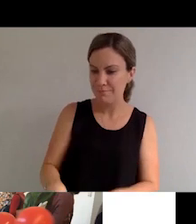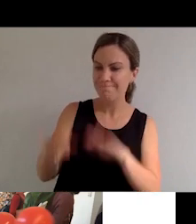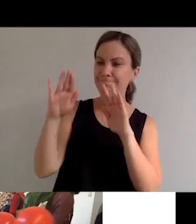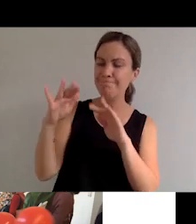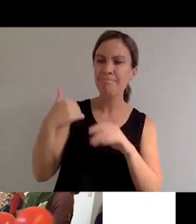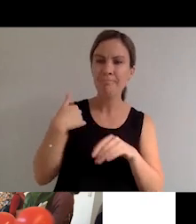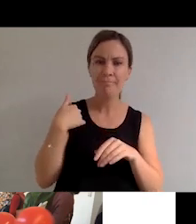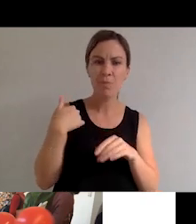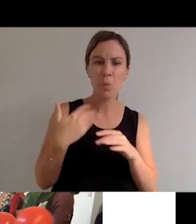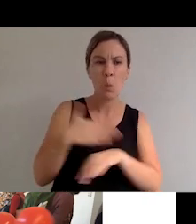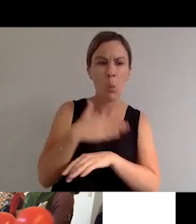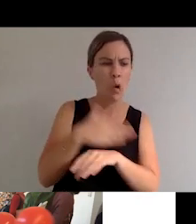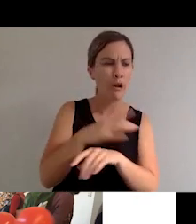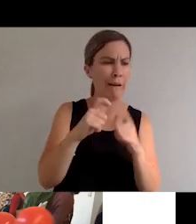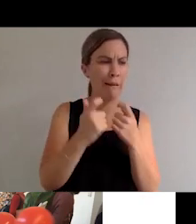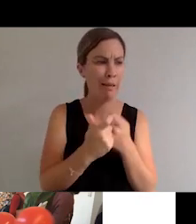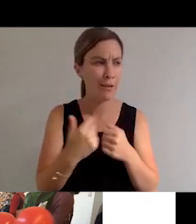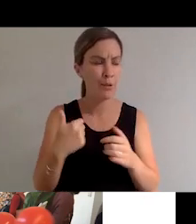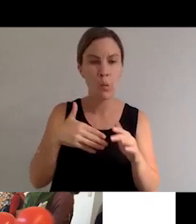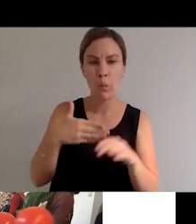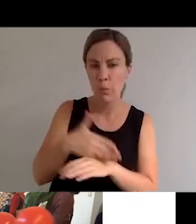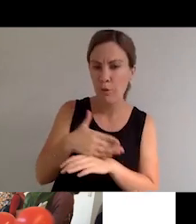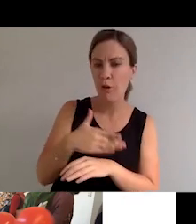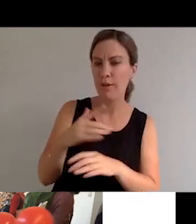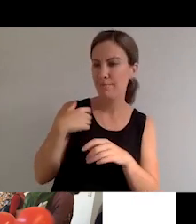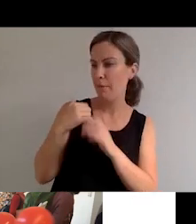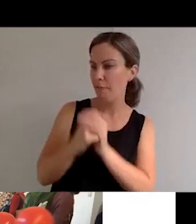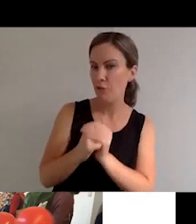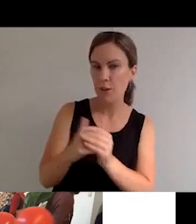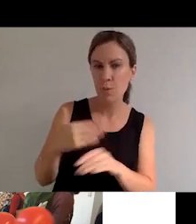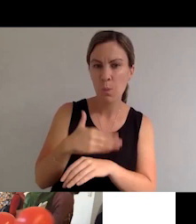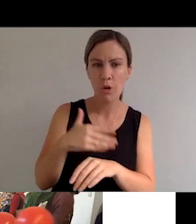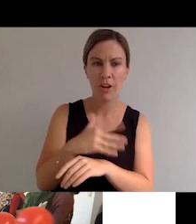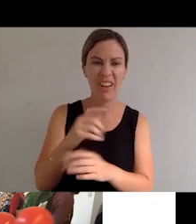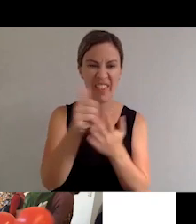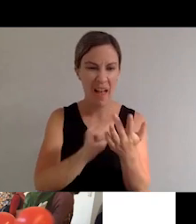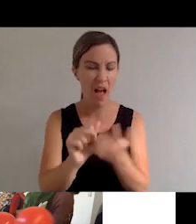arts, a lot of friends who work in other - you know, sectors that is